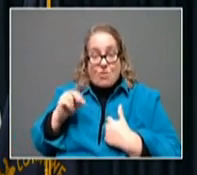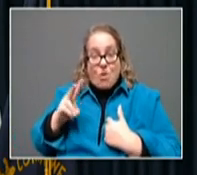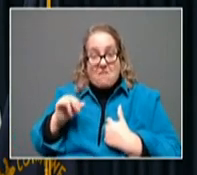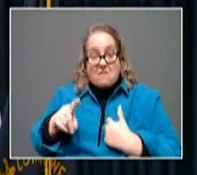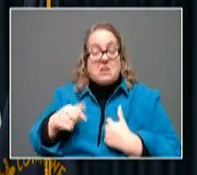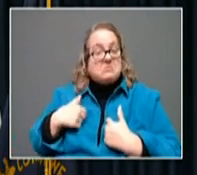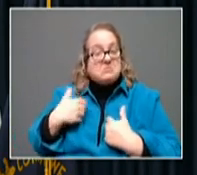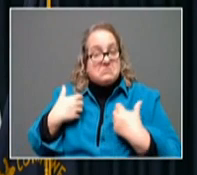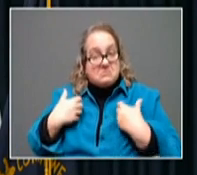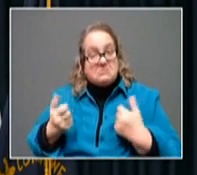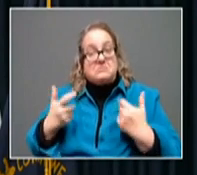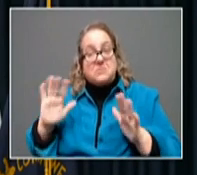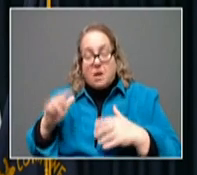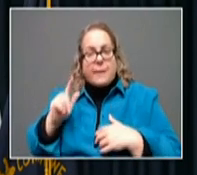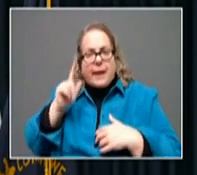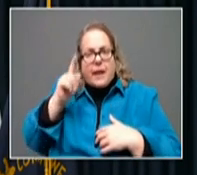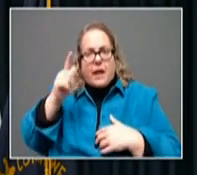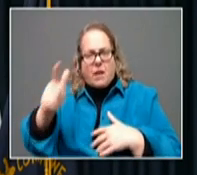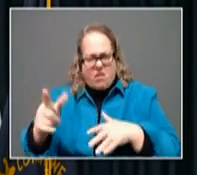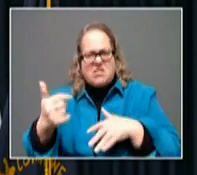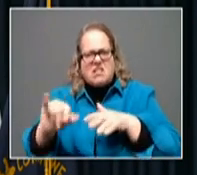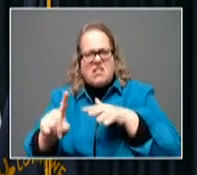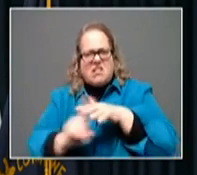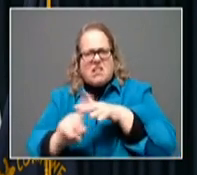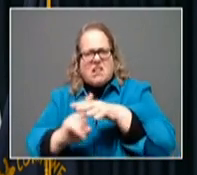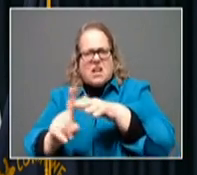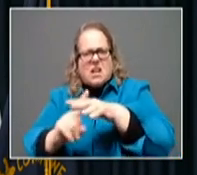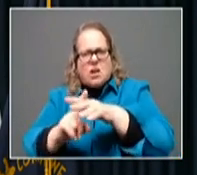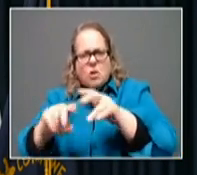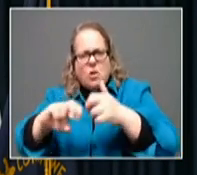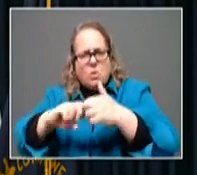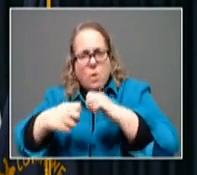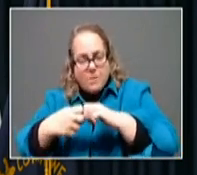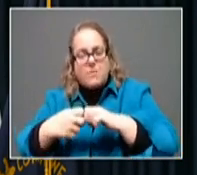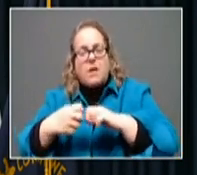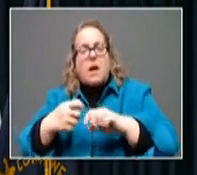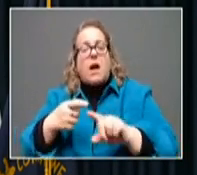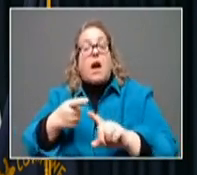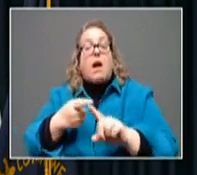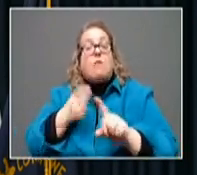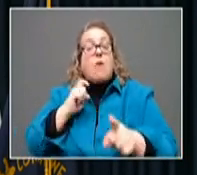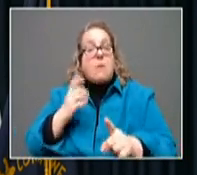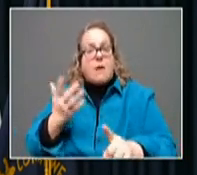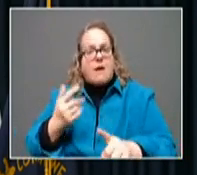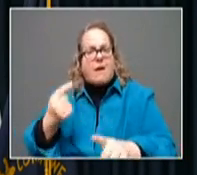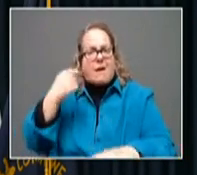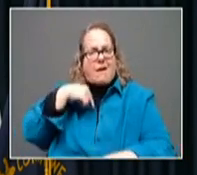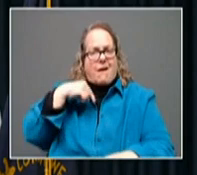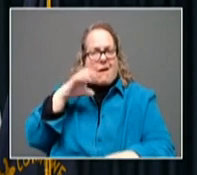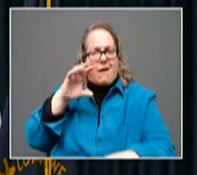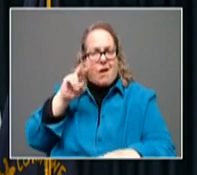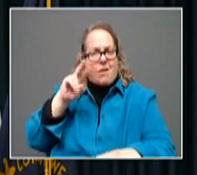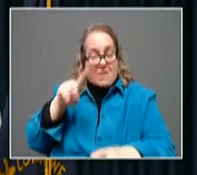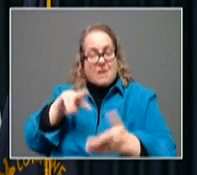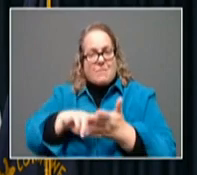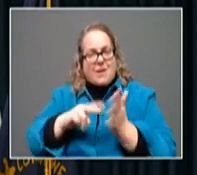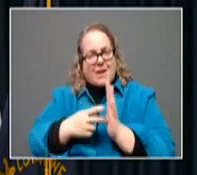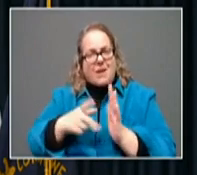overall approach is still coming into focus where we've been, we've been fighting new infection for so long. But I think your, your question and your